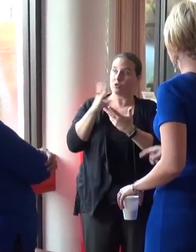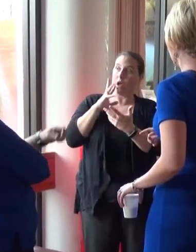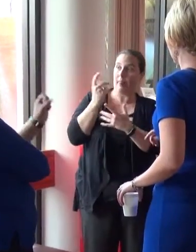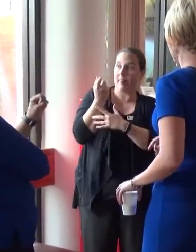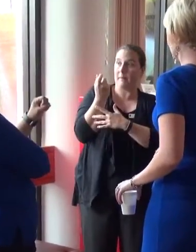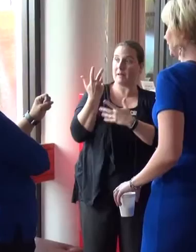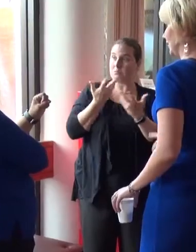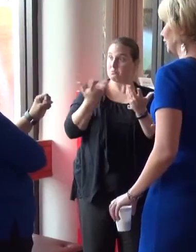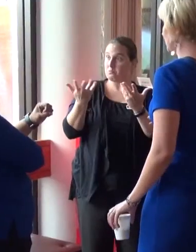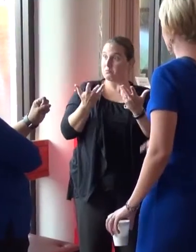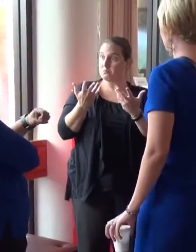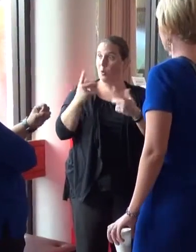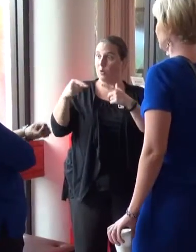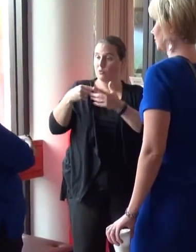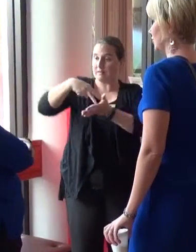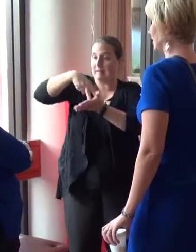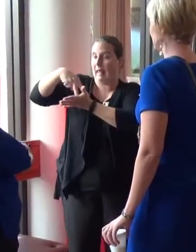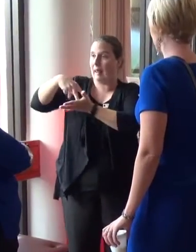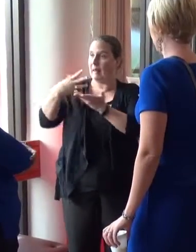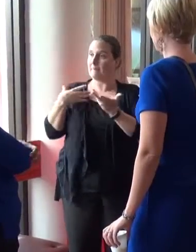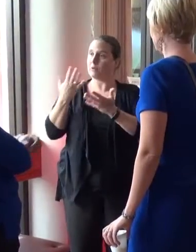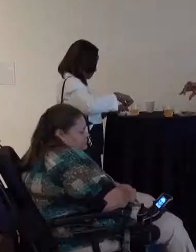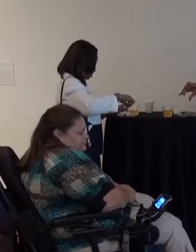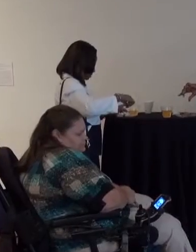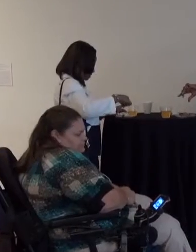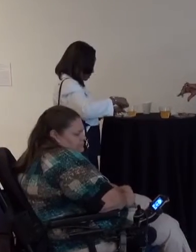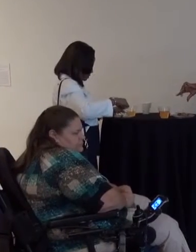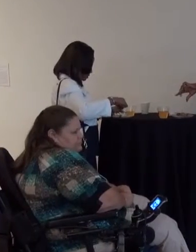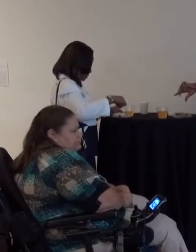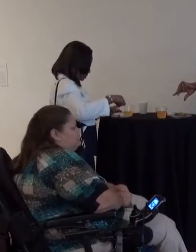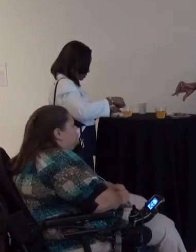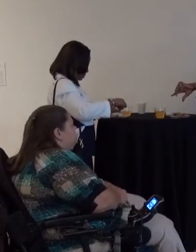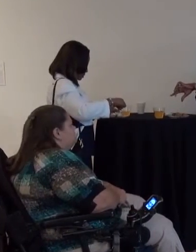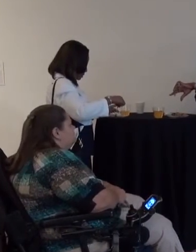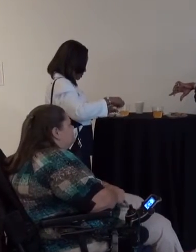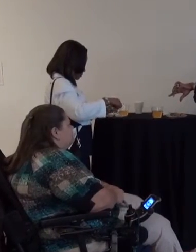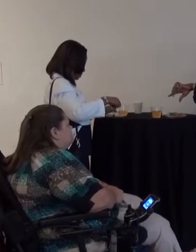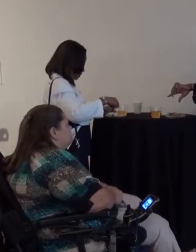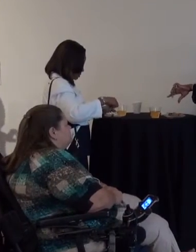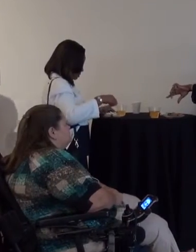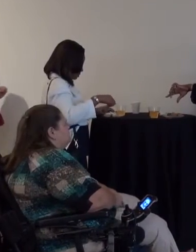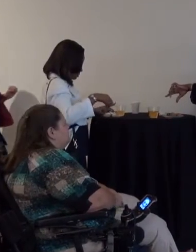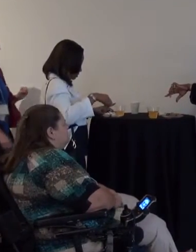he or she doesn't look like me so I'm not sure I can really work with this person.